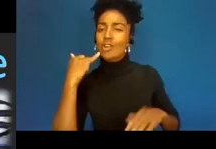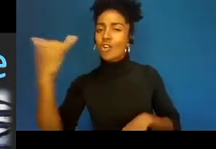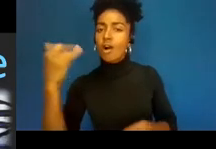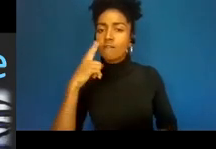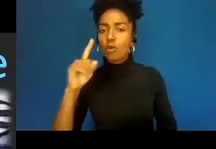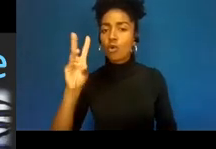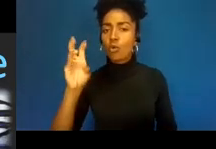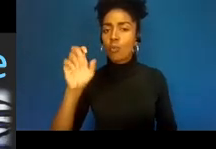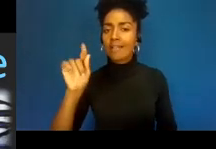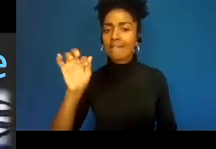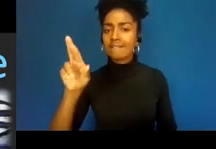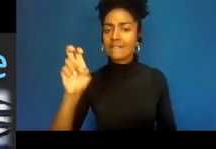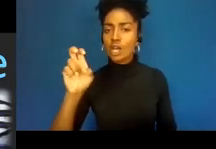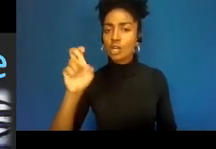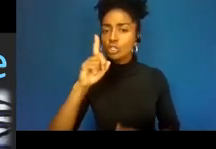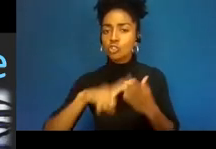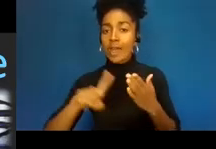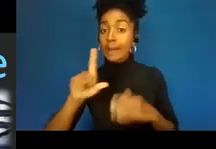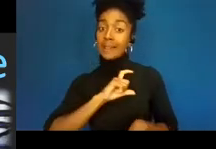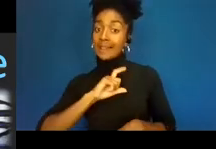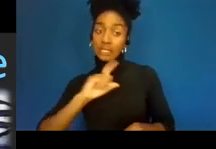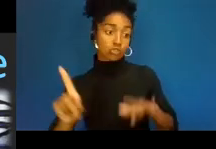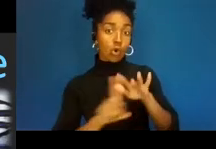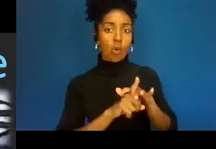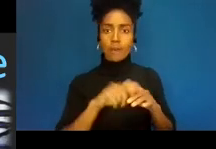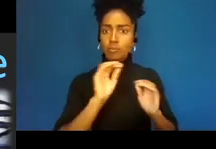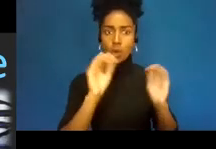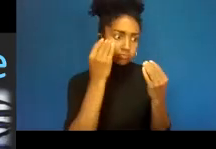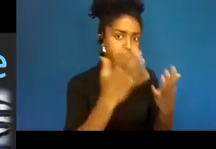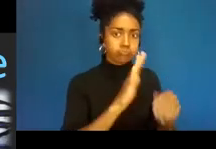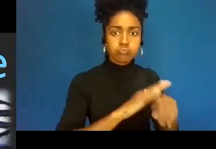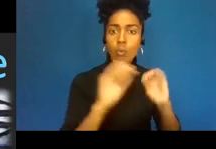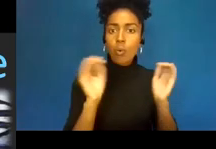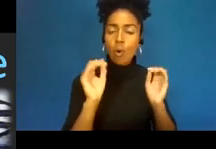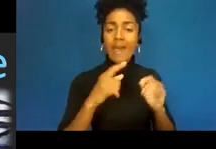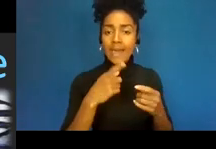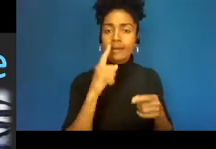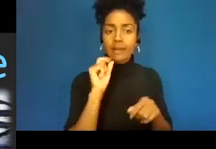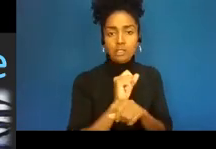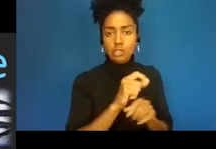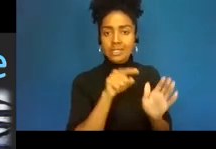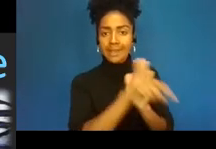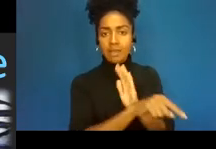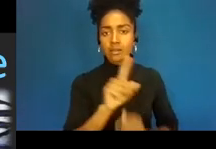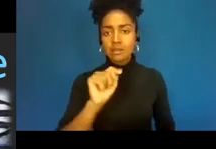Police showed up, did not announce themselves, and ended up killing Atatiana Jefferson.